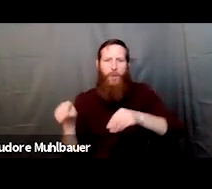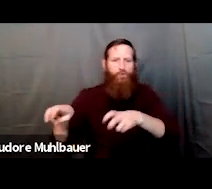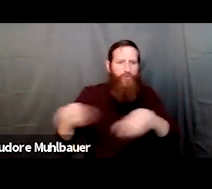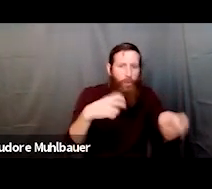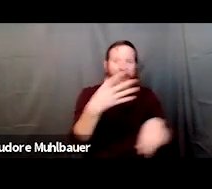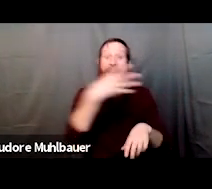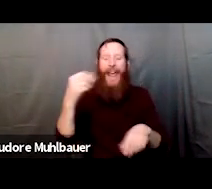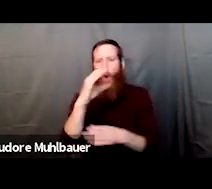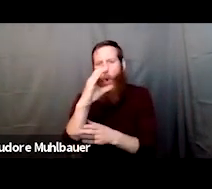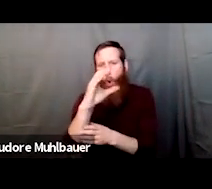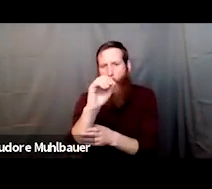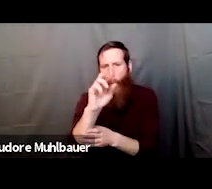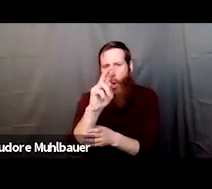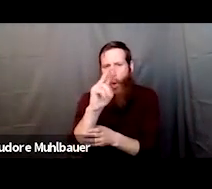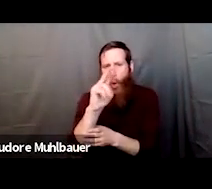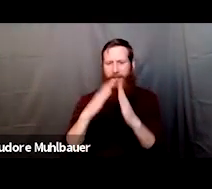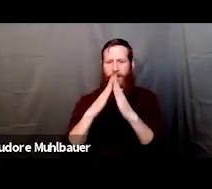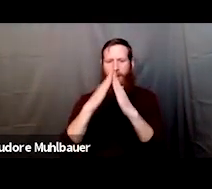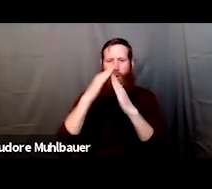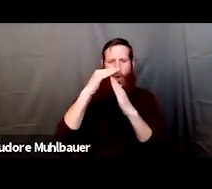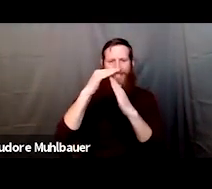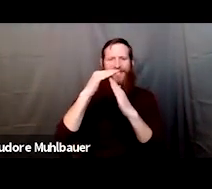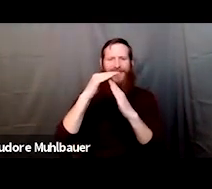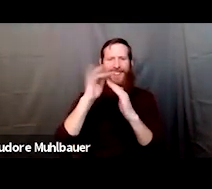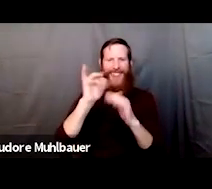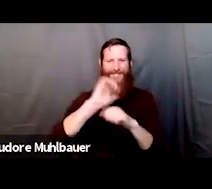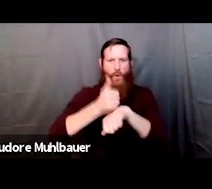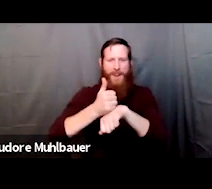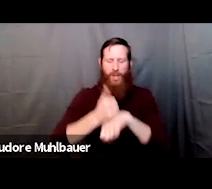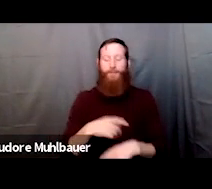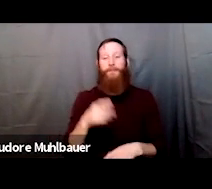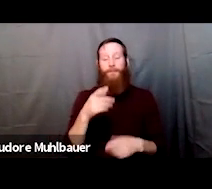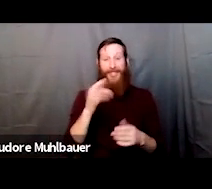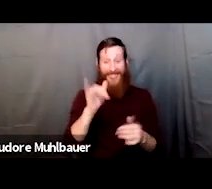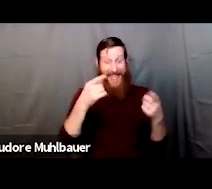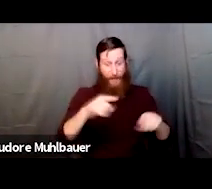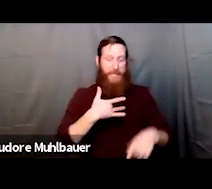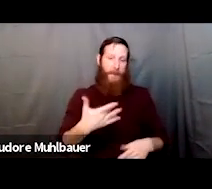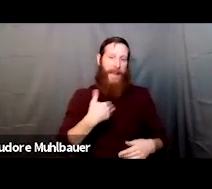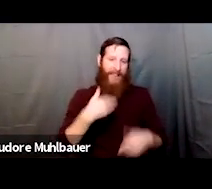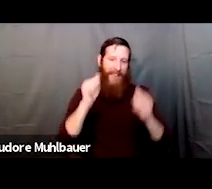That's a good indicator that where that where that wind transported the snow, you probably have an avalanche problem.